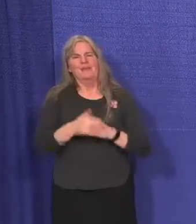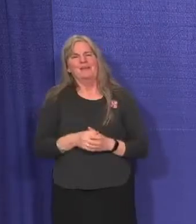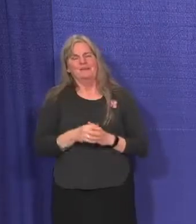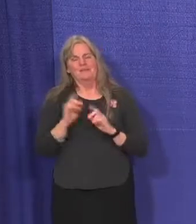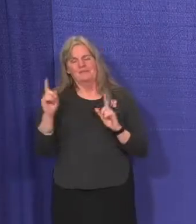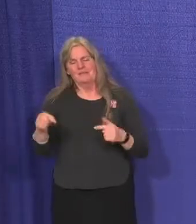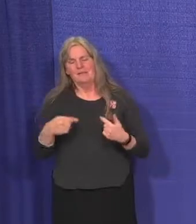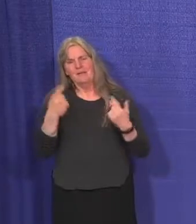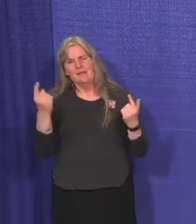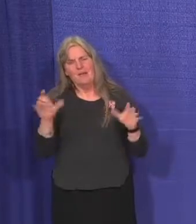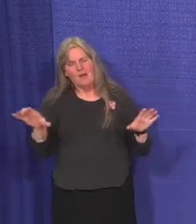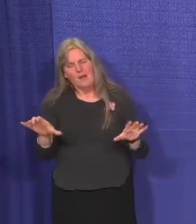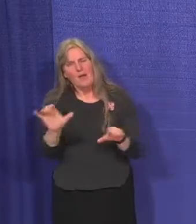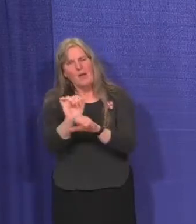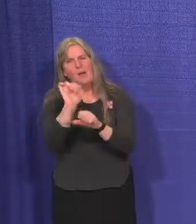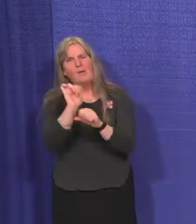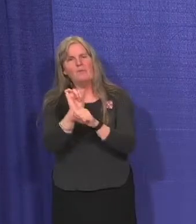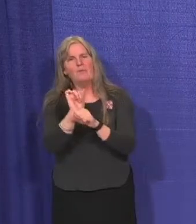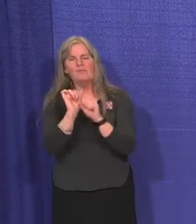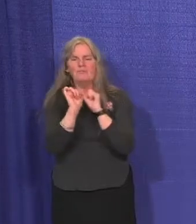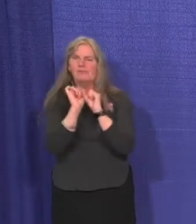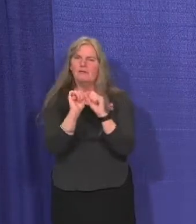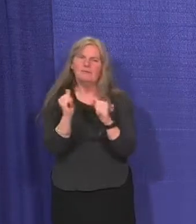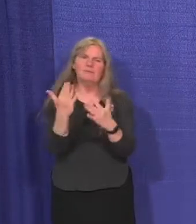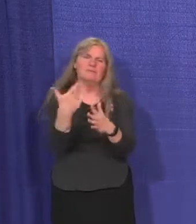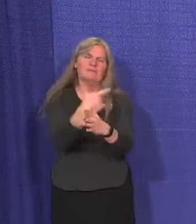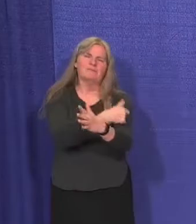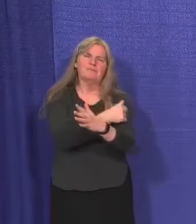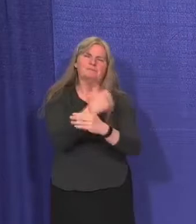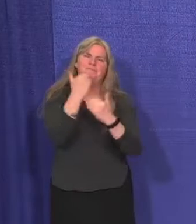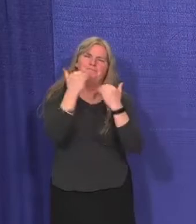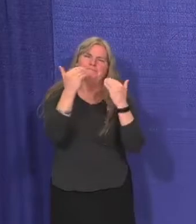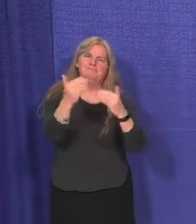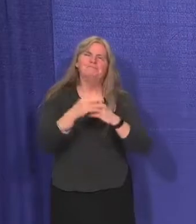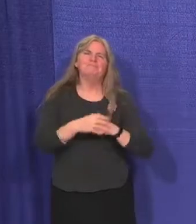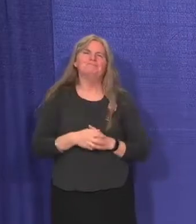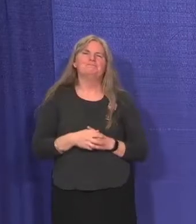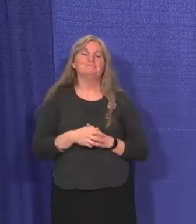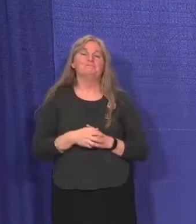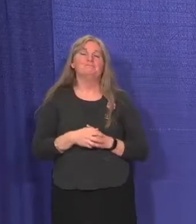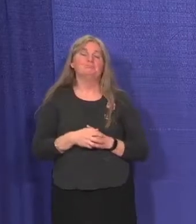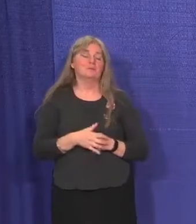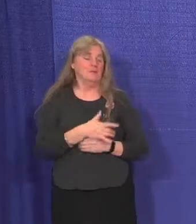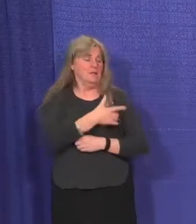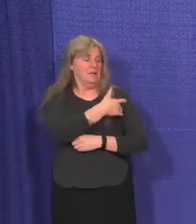there managers and leaders and support staff, logistics and I achieved that are helping